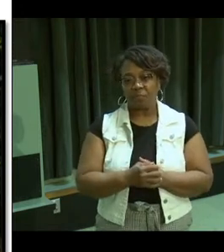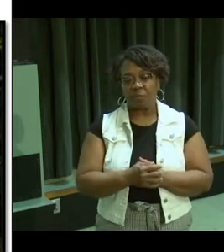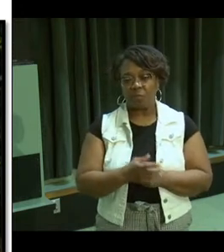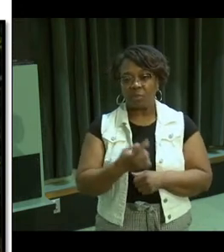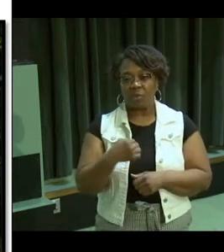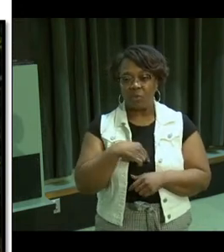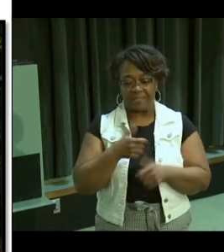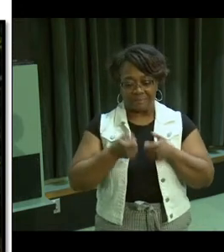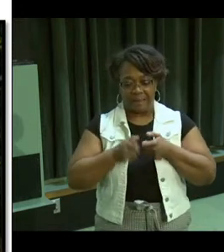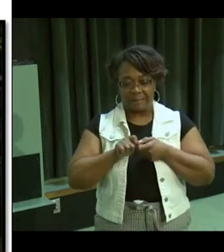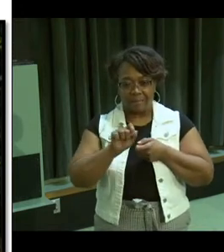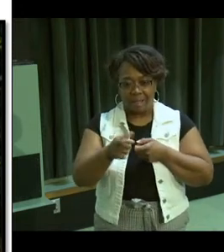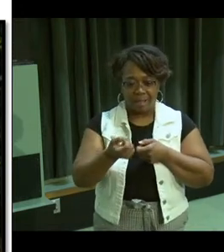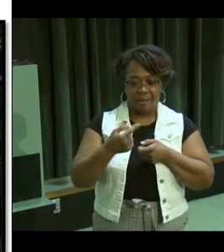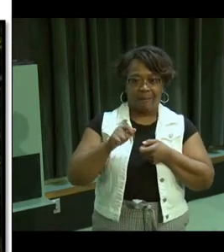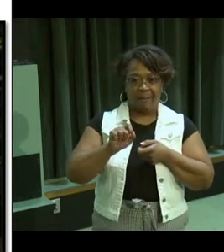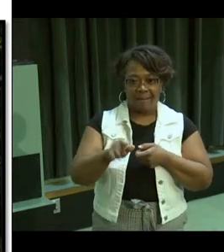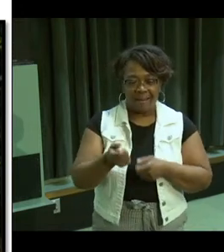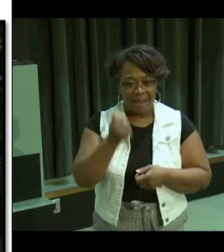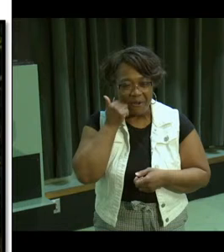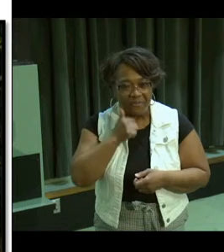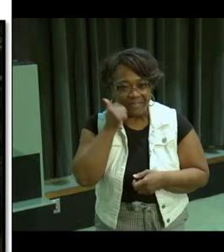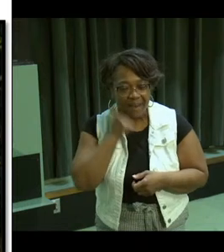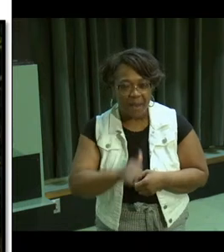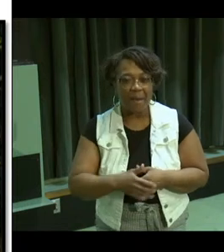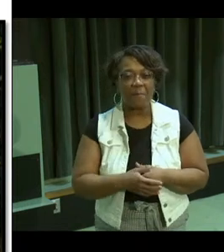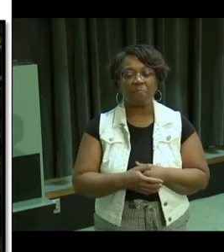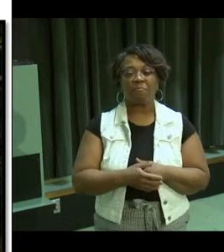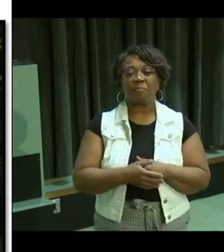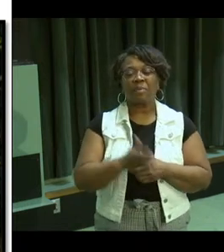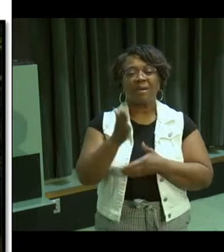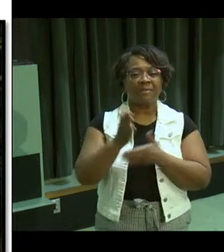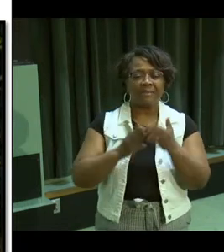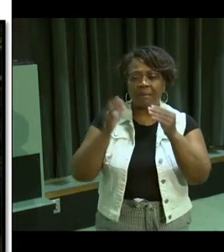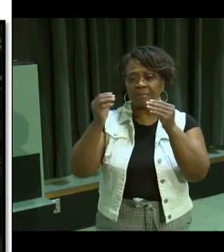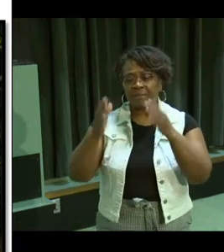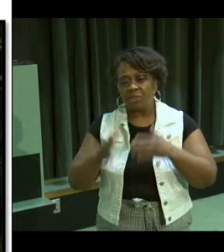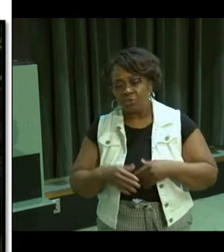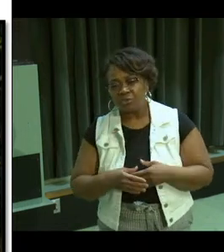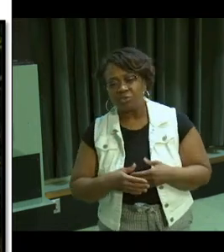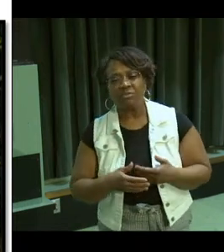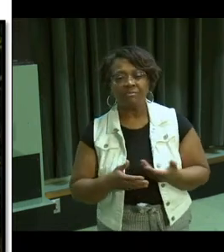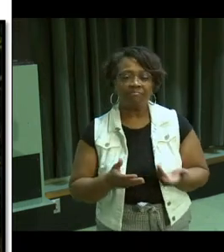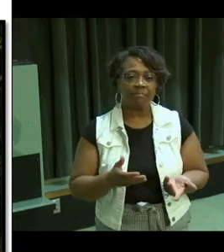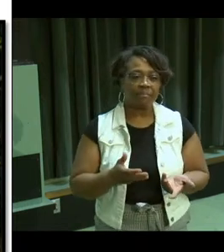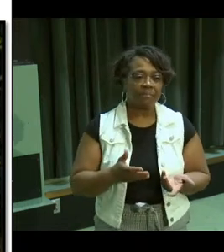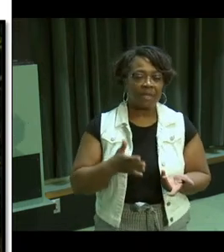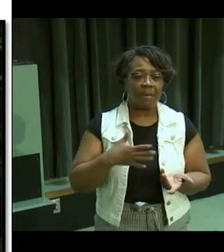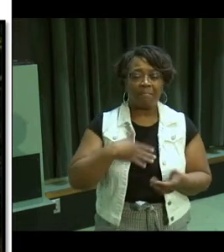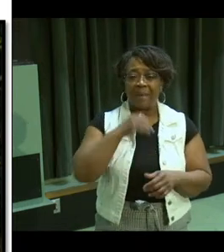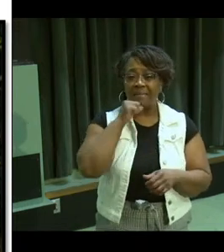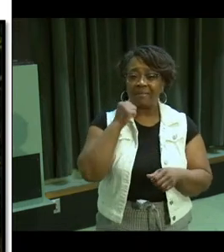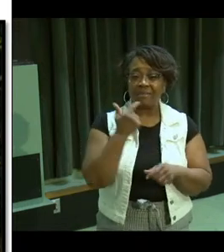every day, and we've got, you